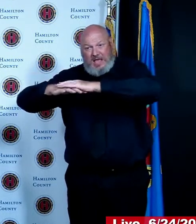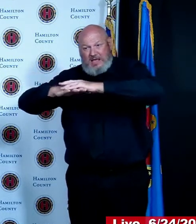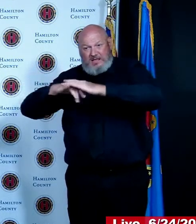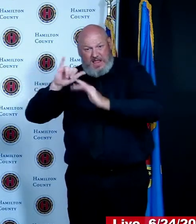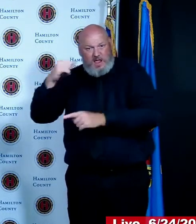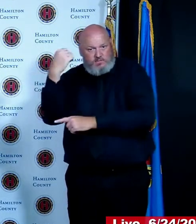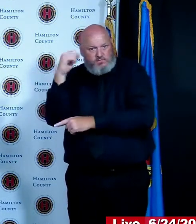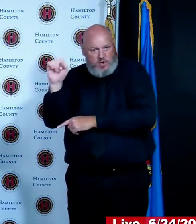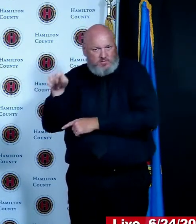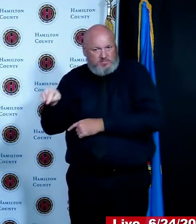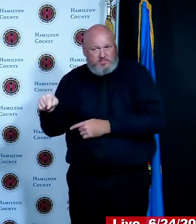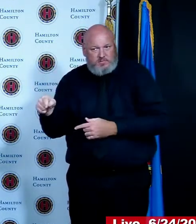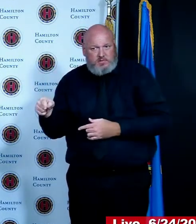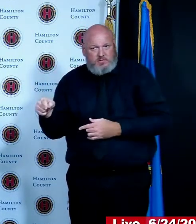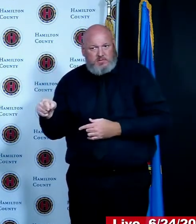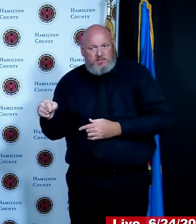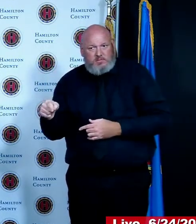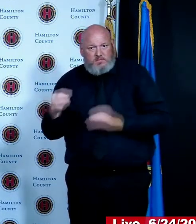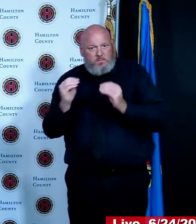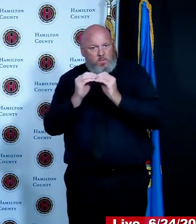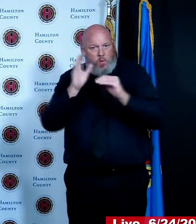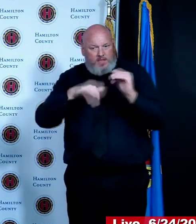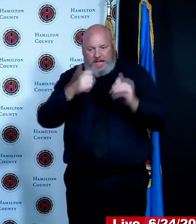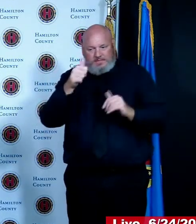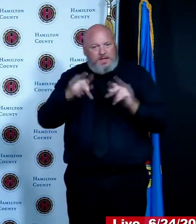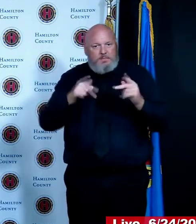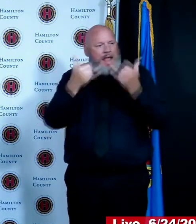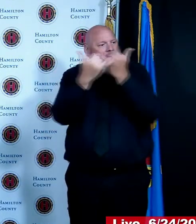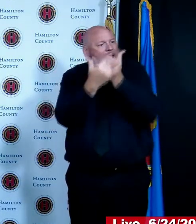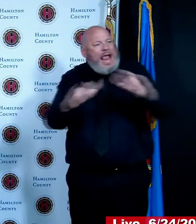cause the spread of Covid-19 but no differently than if we have a grandma's